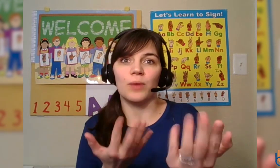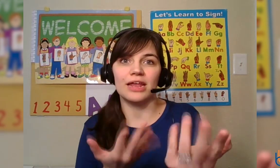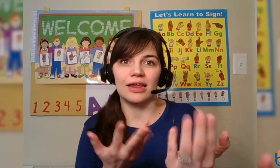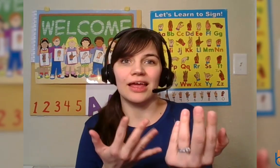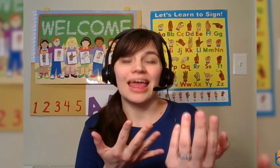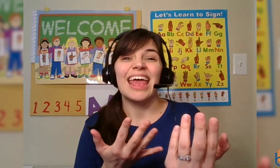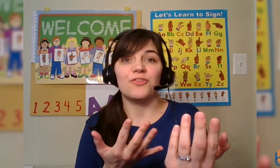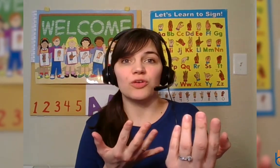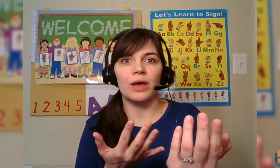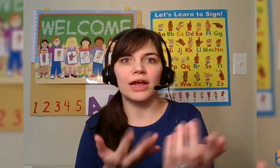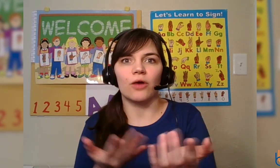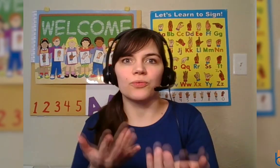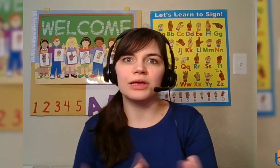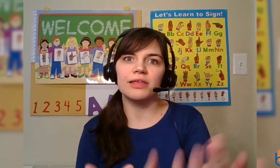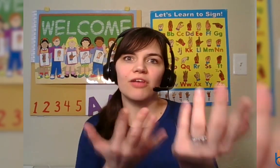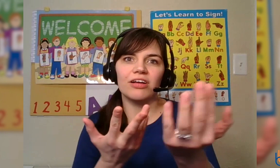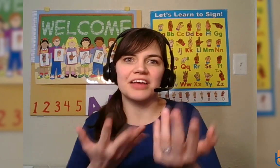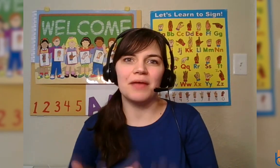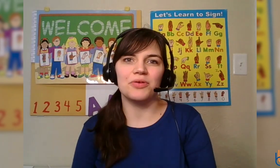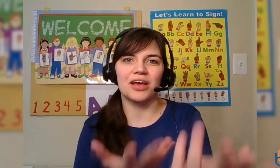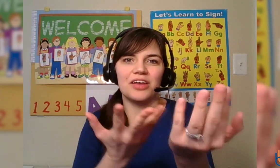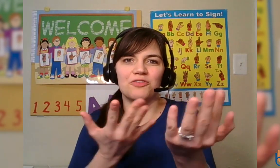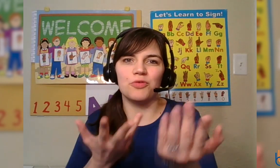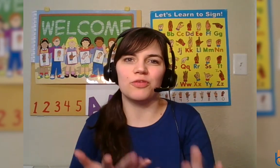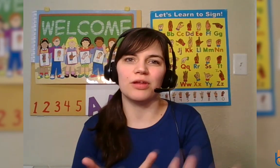waiting. If you're waiting a really long time, you can kind of move them in a